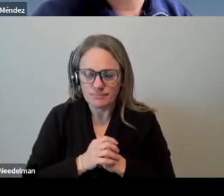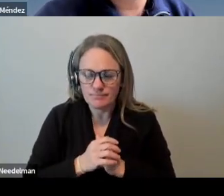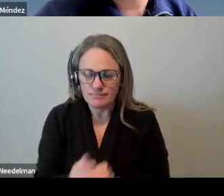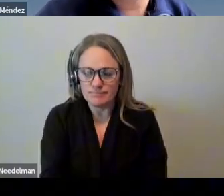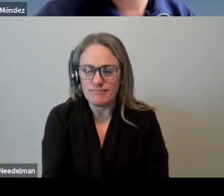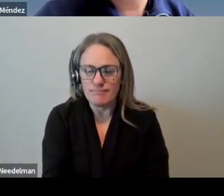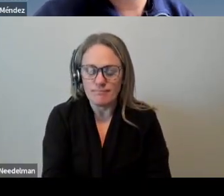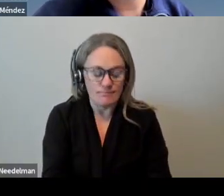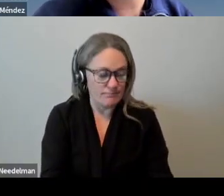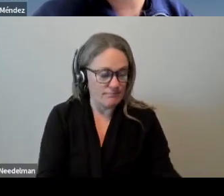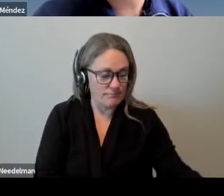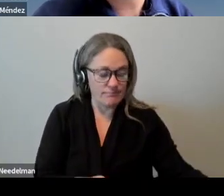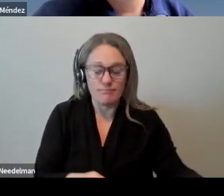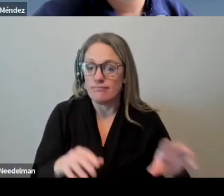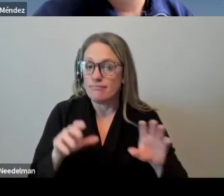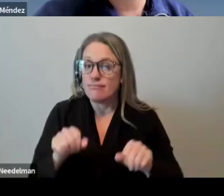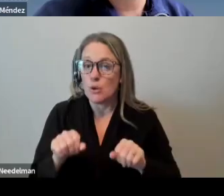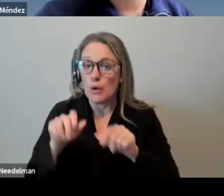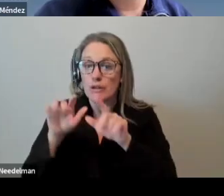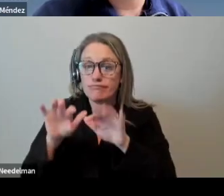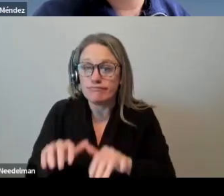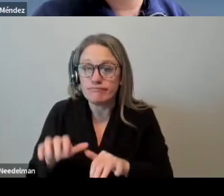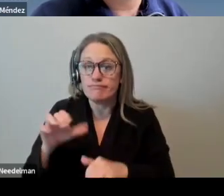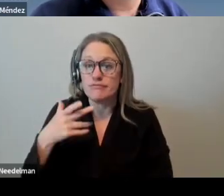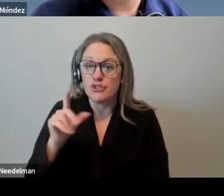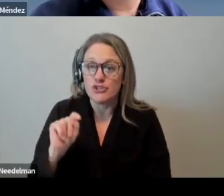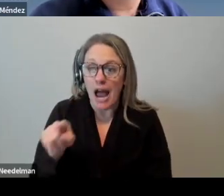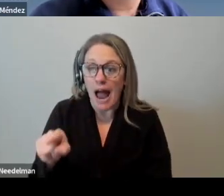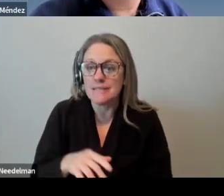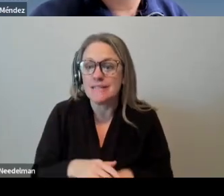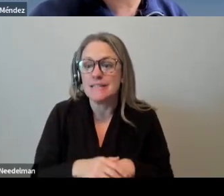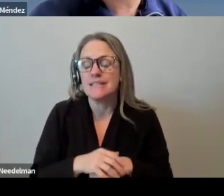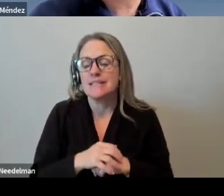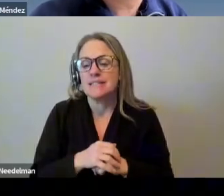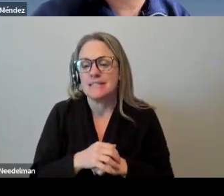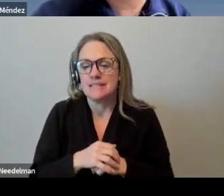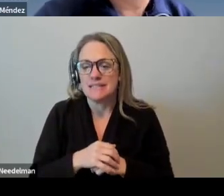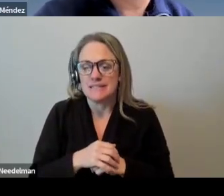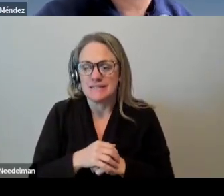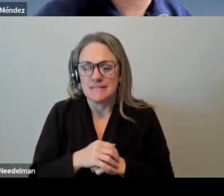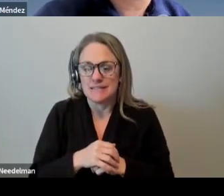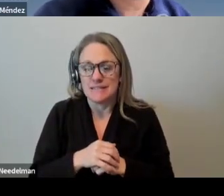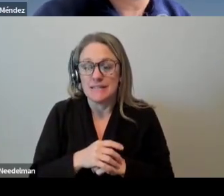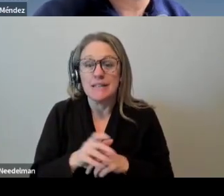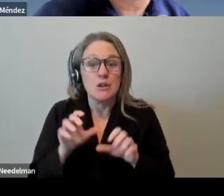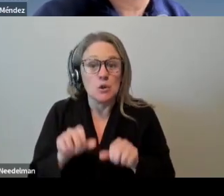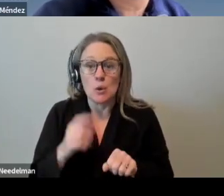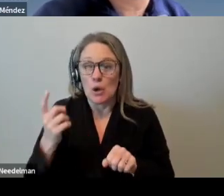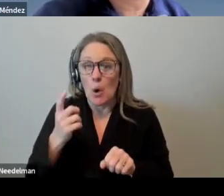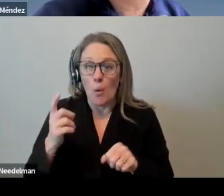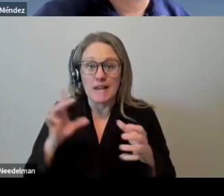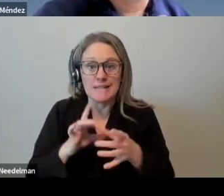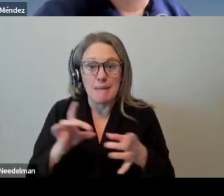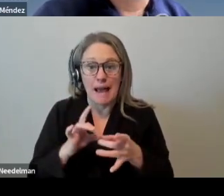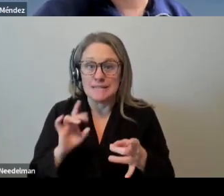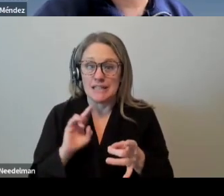You can participate in the chat, we close it during the presentation, but you can always message us, host and panelists.